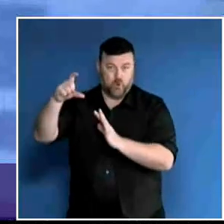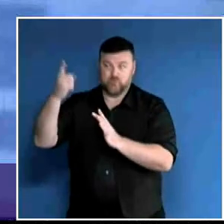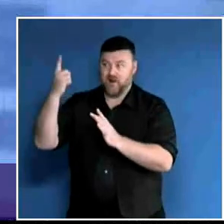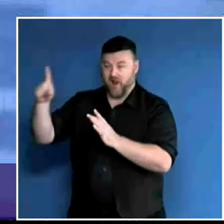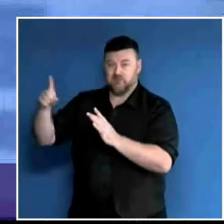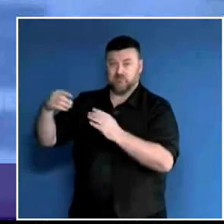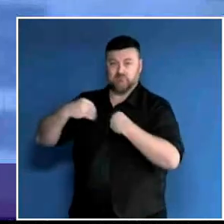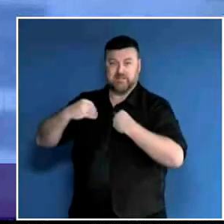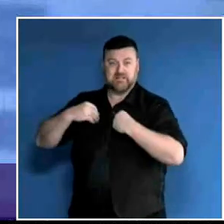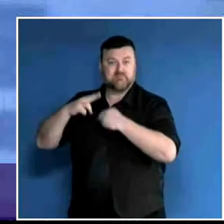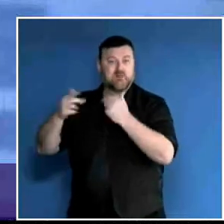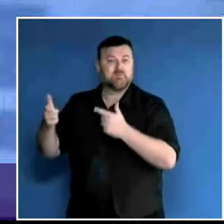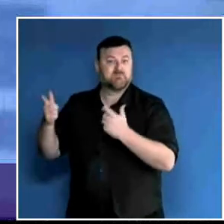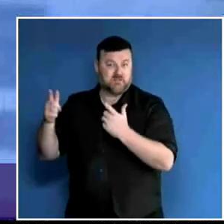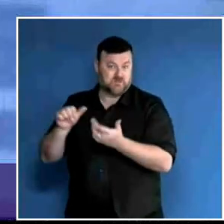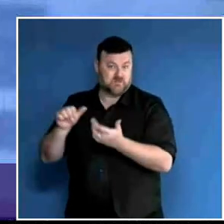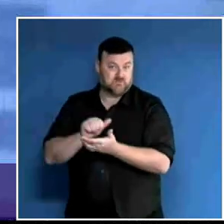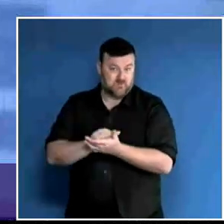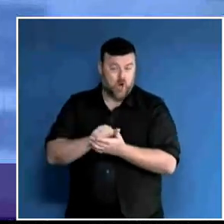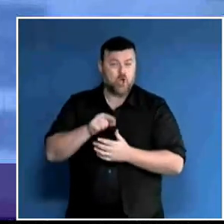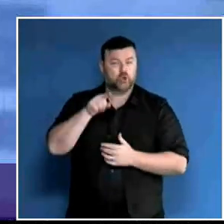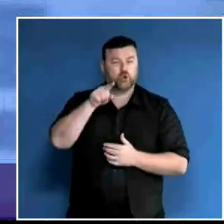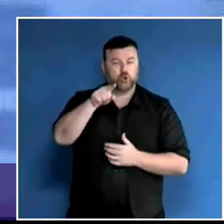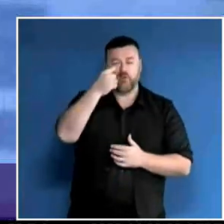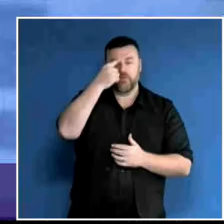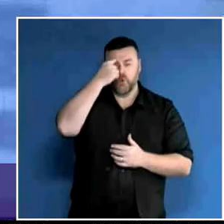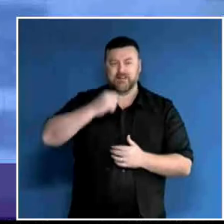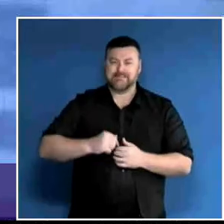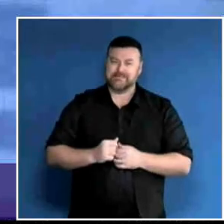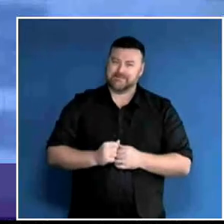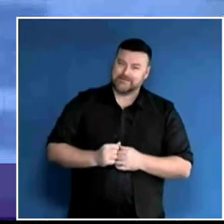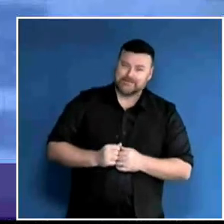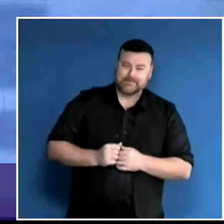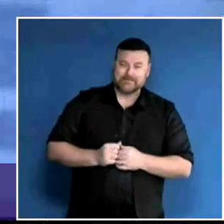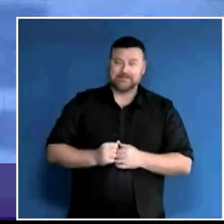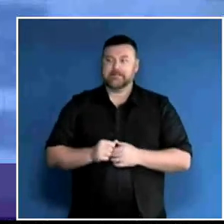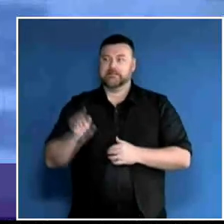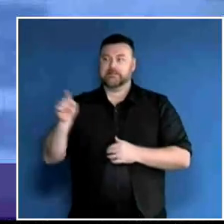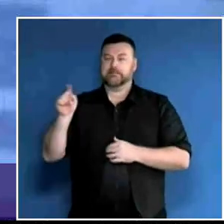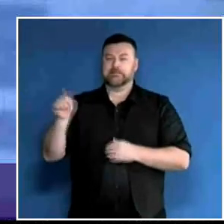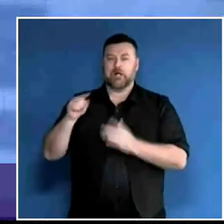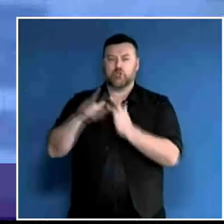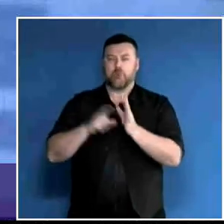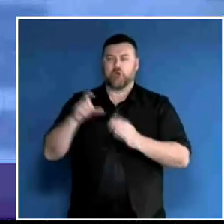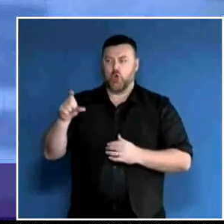You thought maybe the job coaches were trying to place lots of participants into the